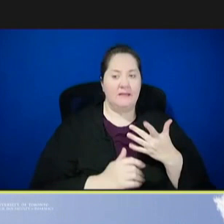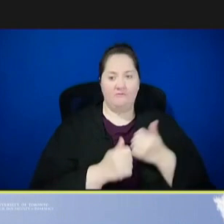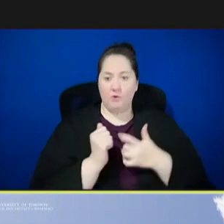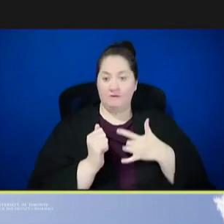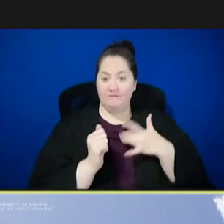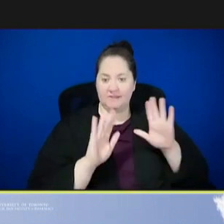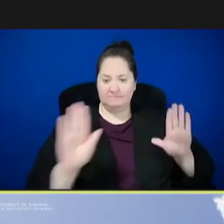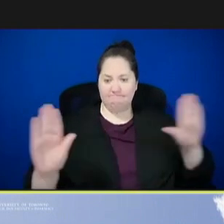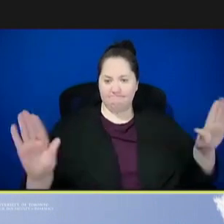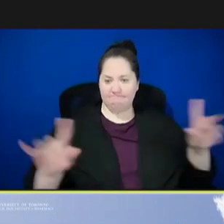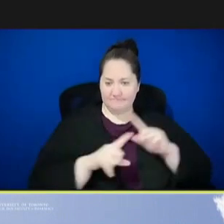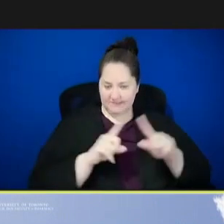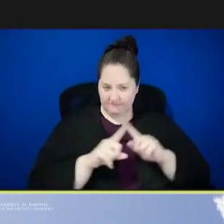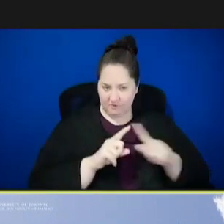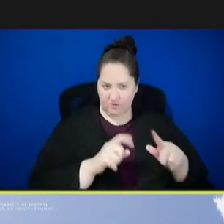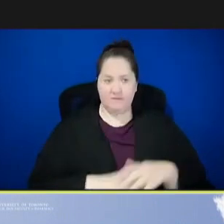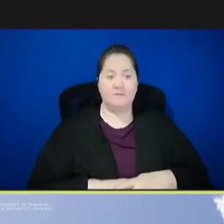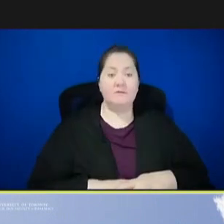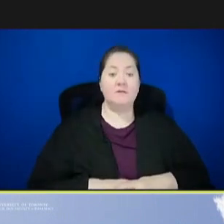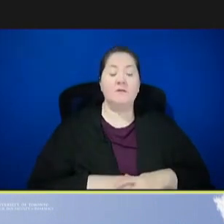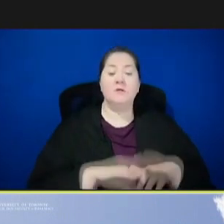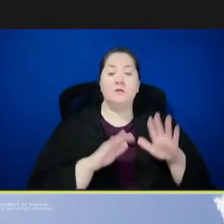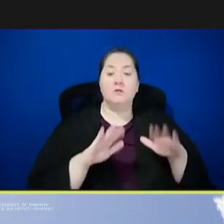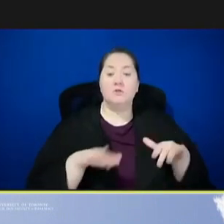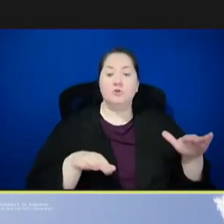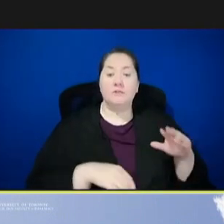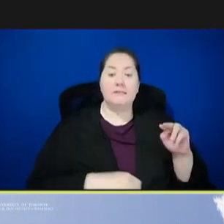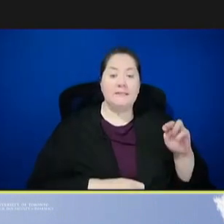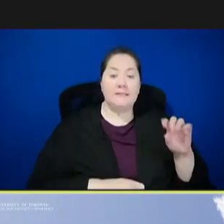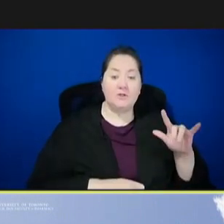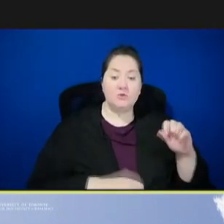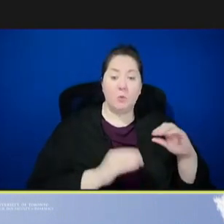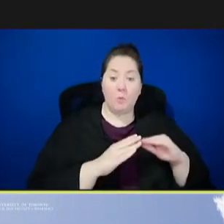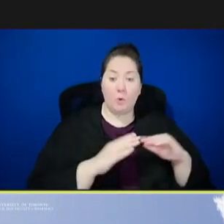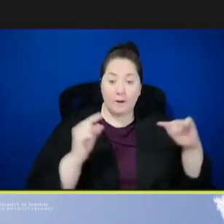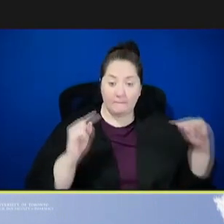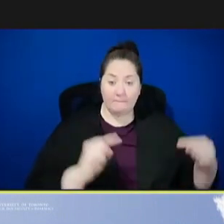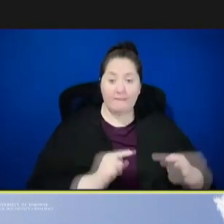differently. For children, they perceive needles as more painful than adults, and they're more